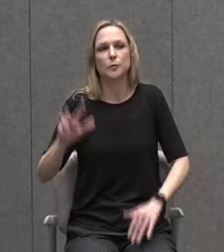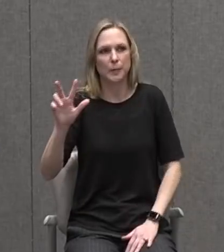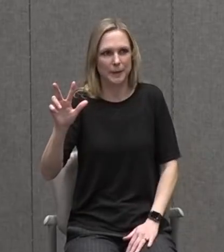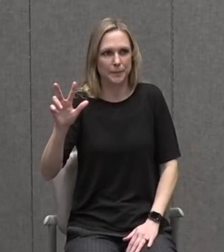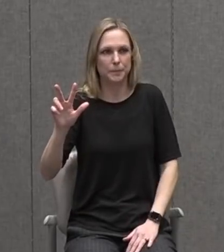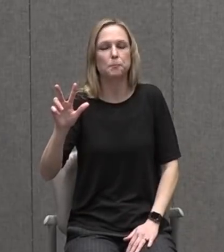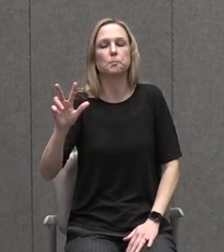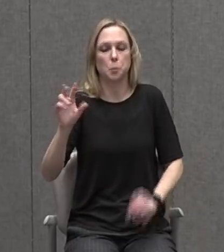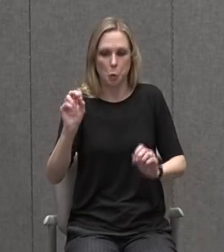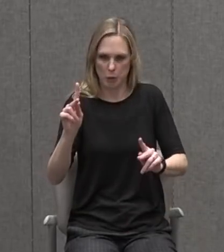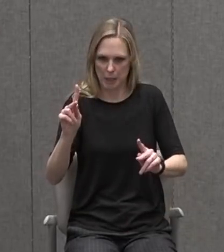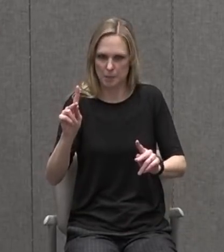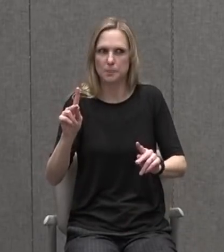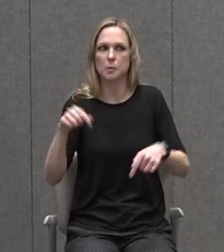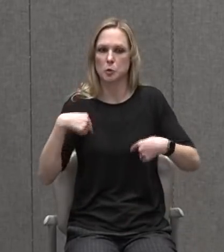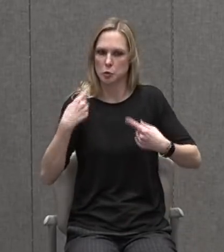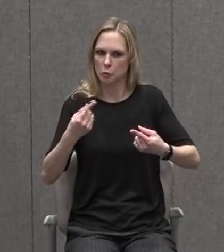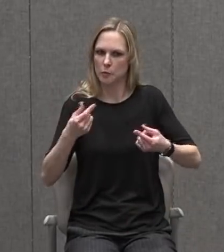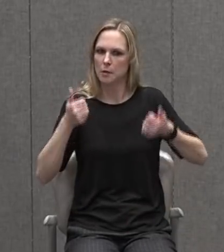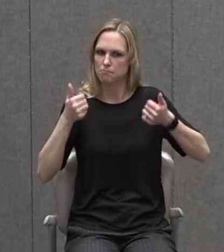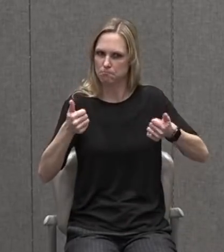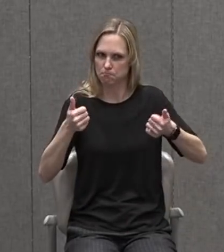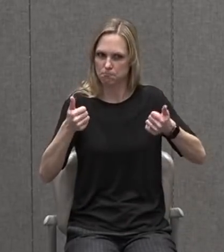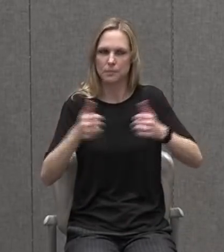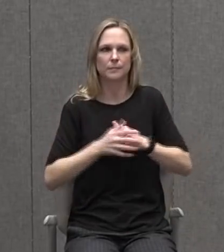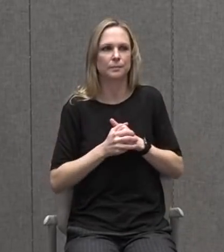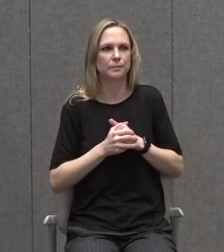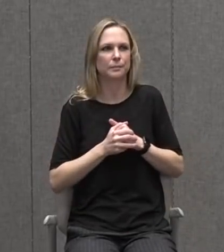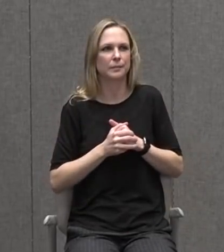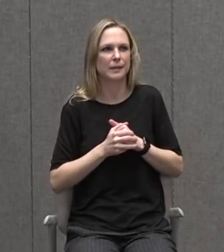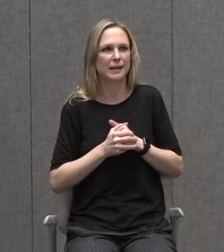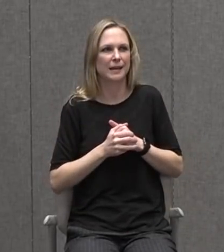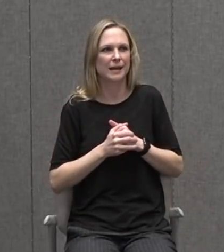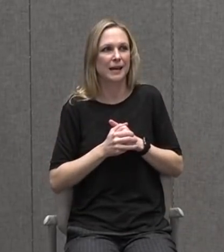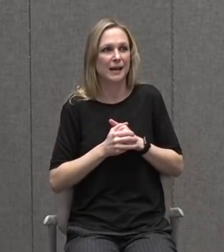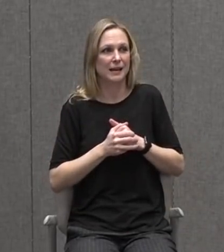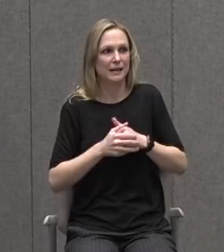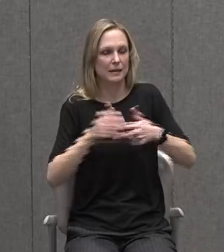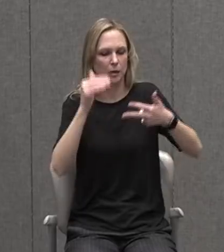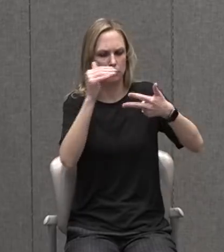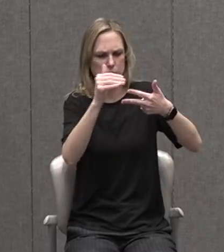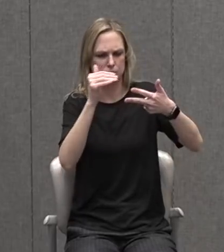All right, so far, we got it. But now the rest of my answers can't be three,